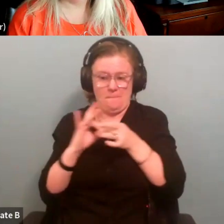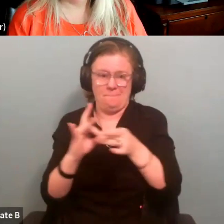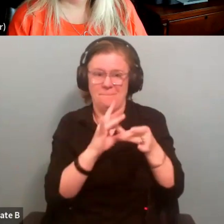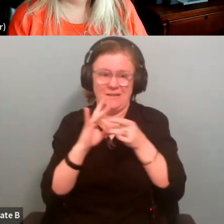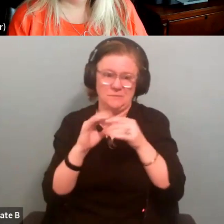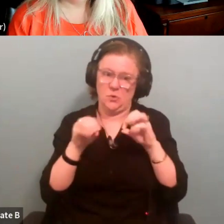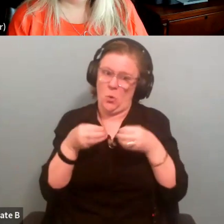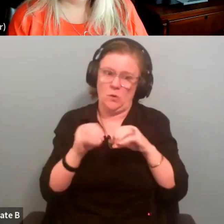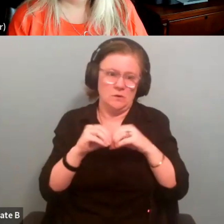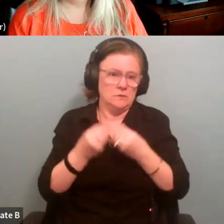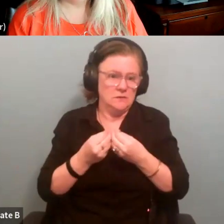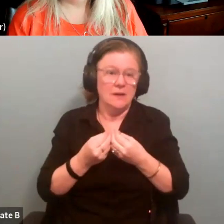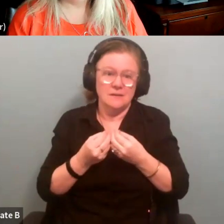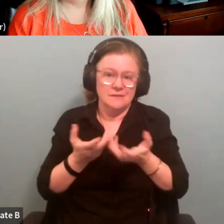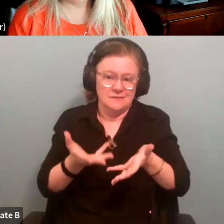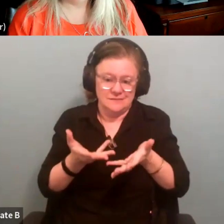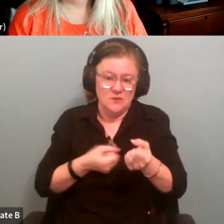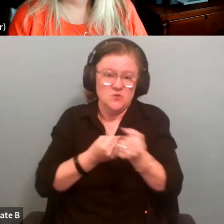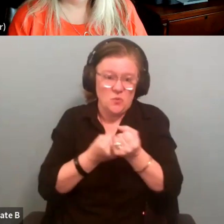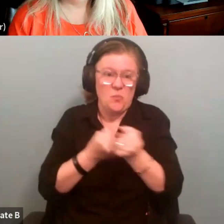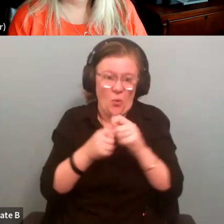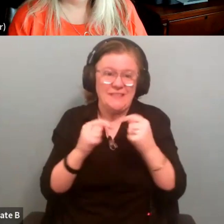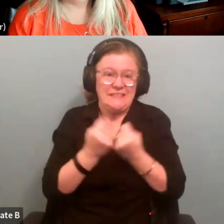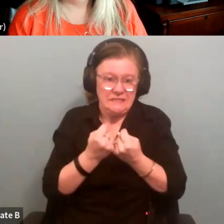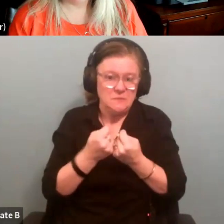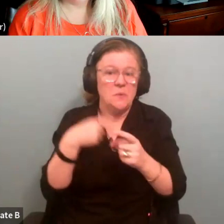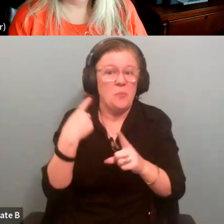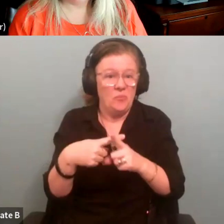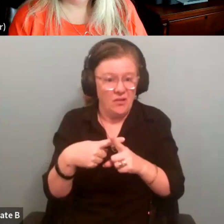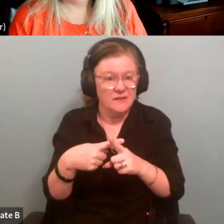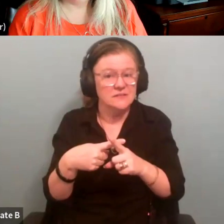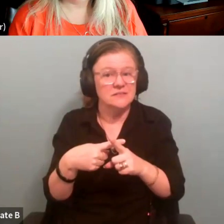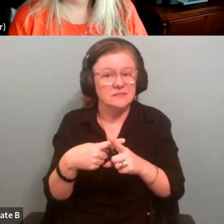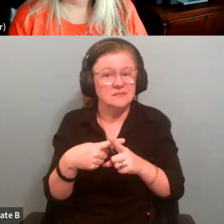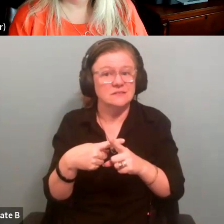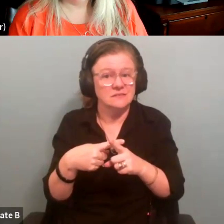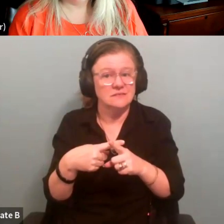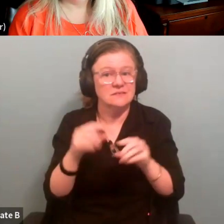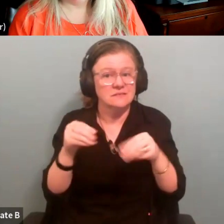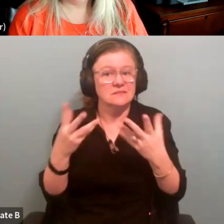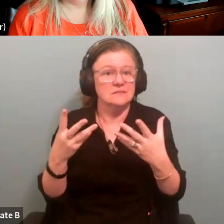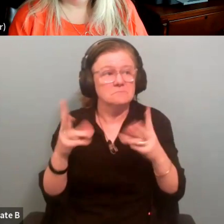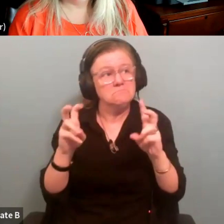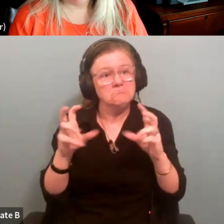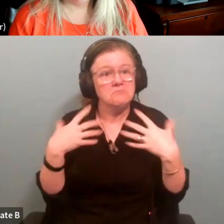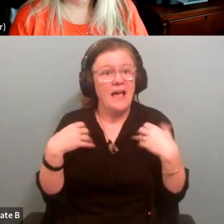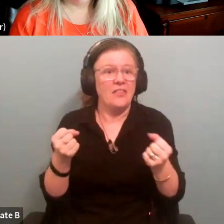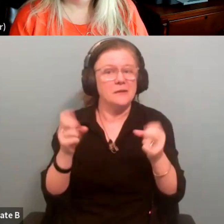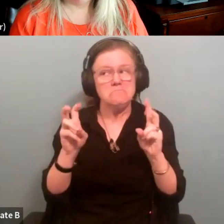really supported each of their teams well, and they created a healthy kind of competition to